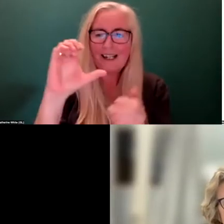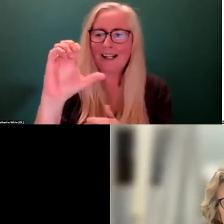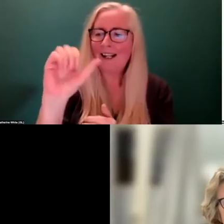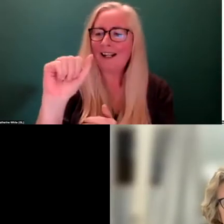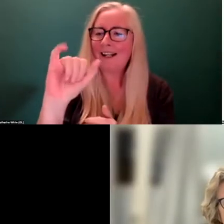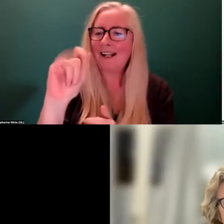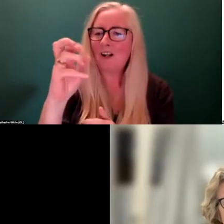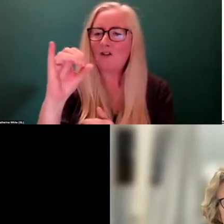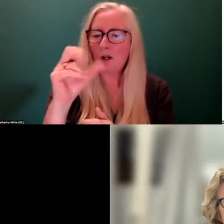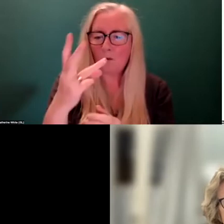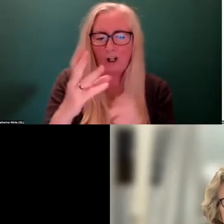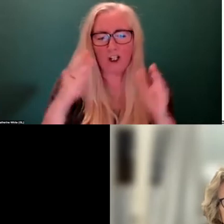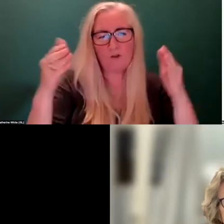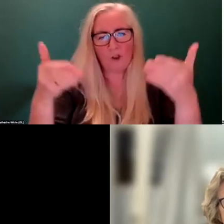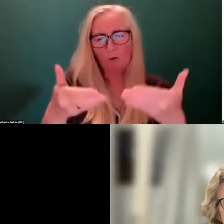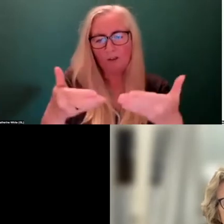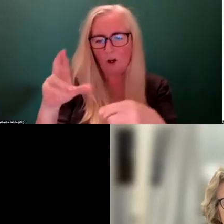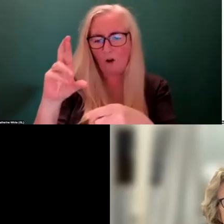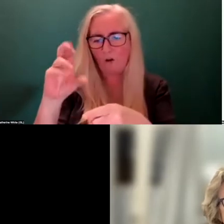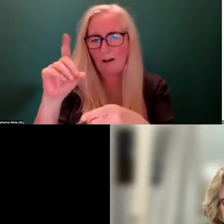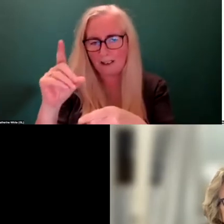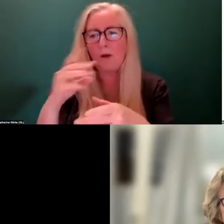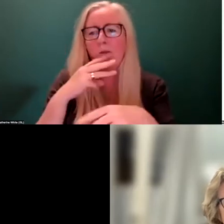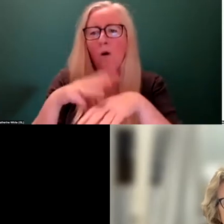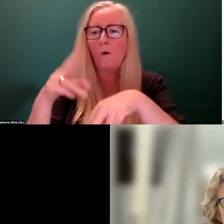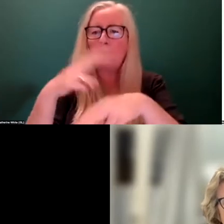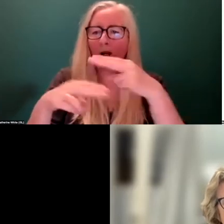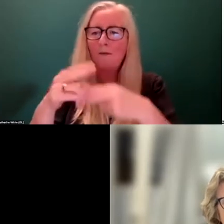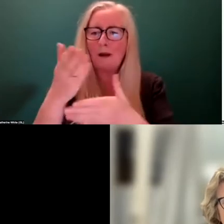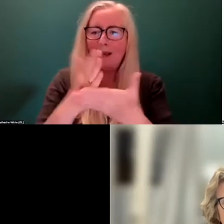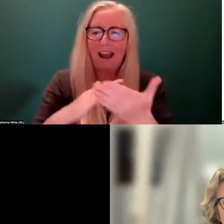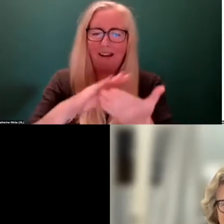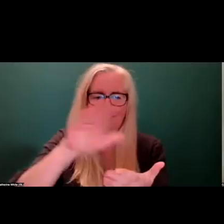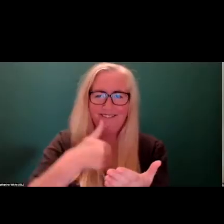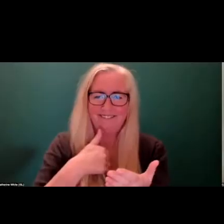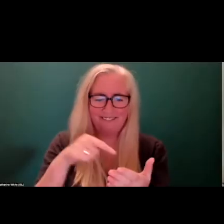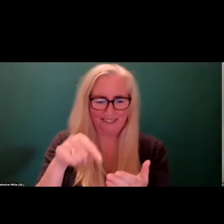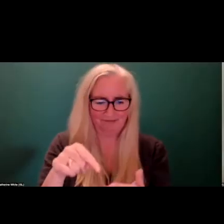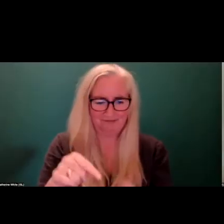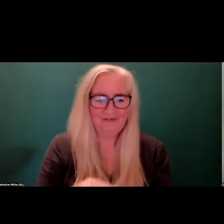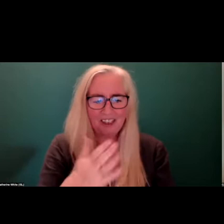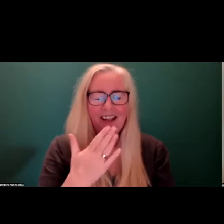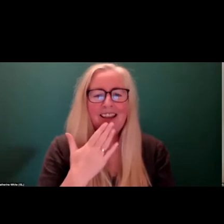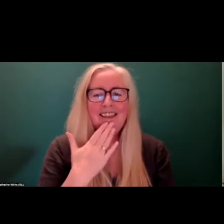And Caitriona is going to introduce Rodd and welcome him on behalf of the task force. So over to you, Caitriona.